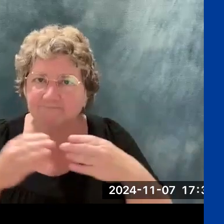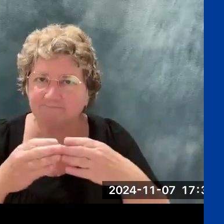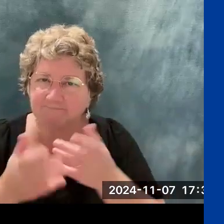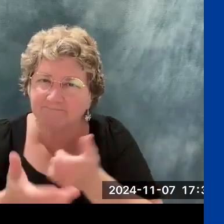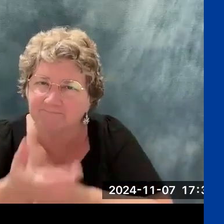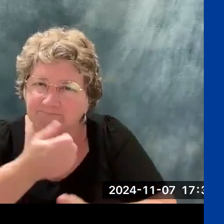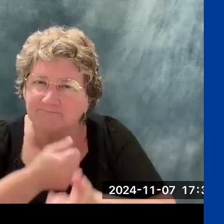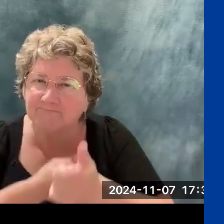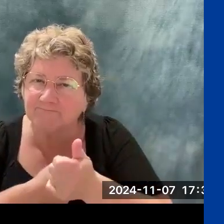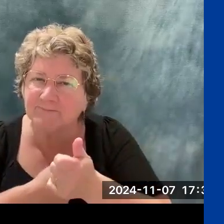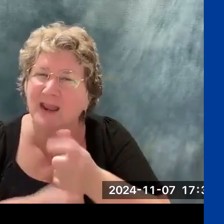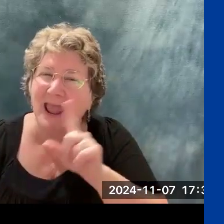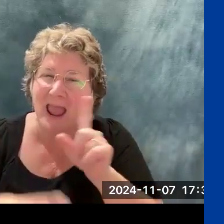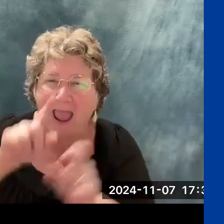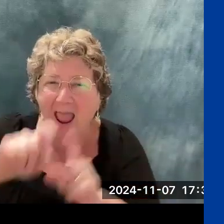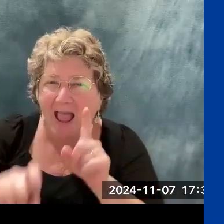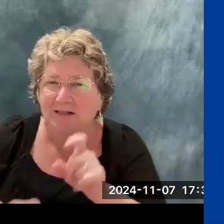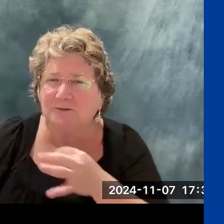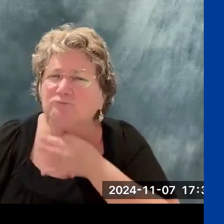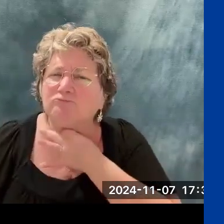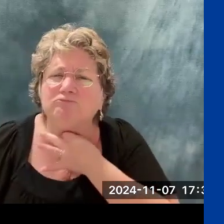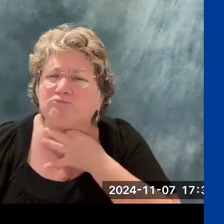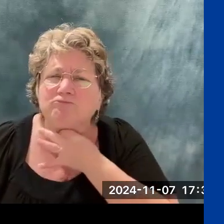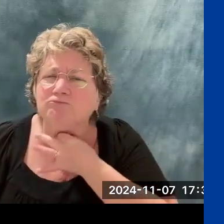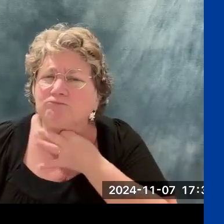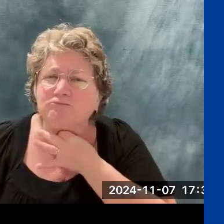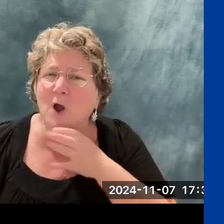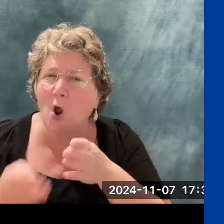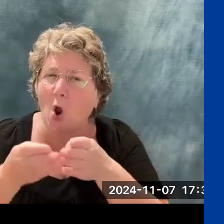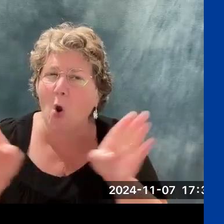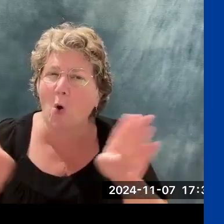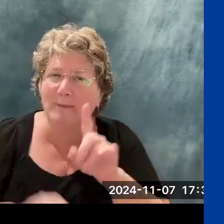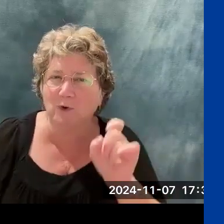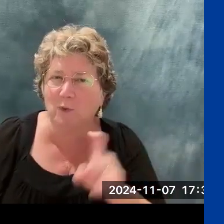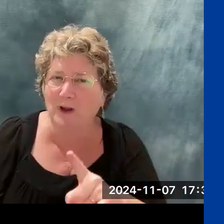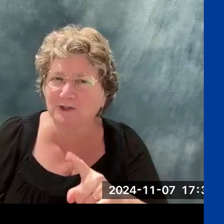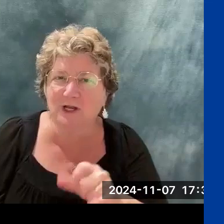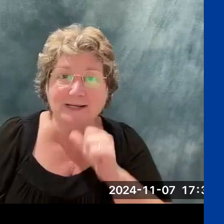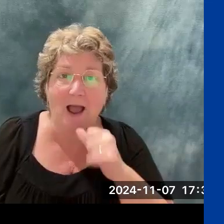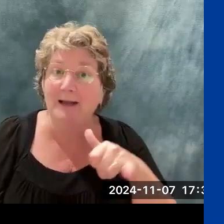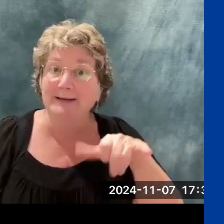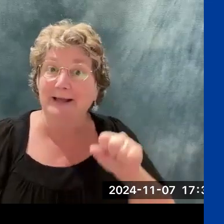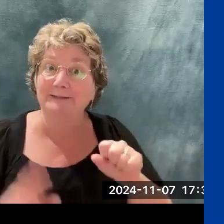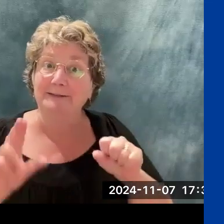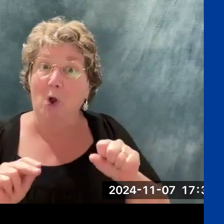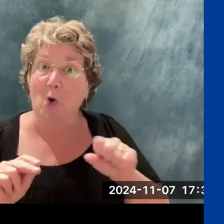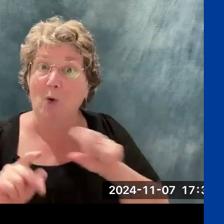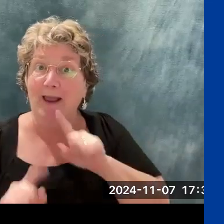So genuinely be curious. It's a really difficult topic and a really difficult thing to talk about, but really